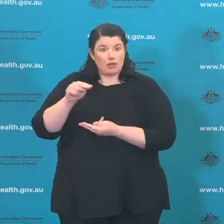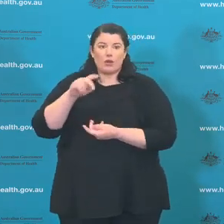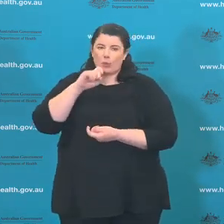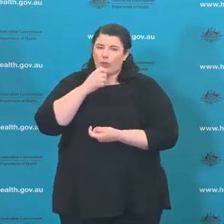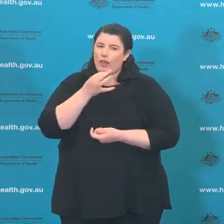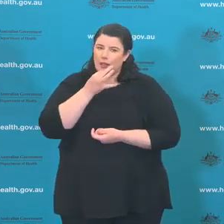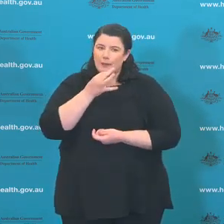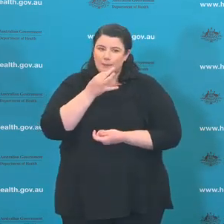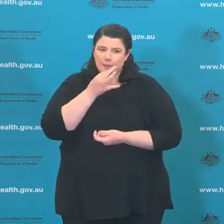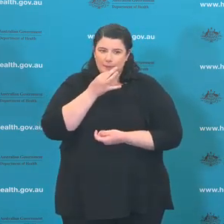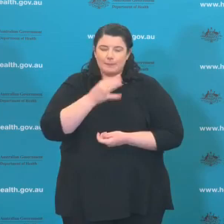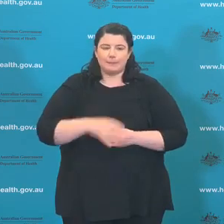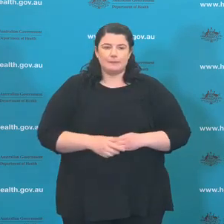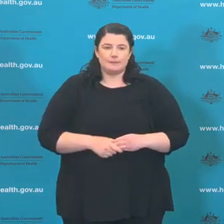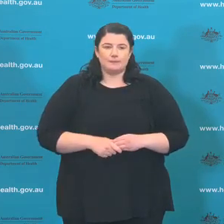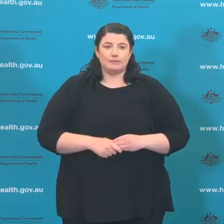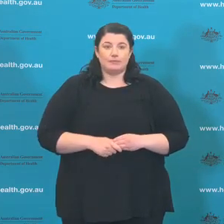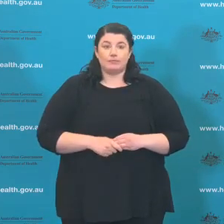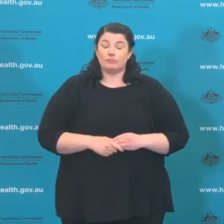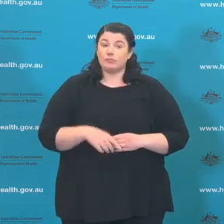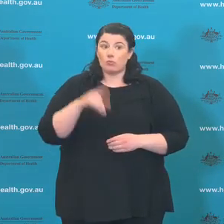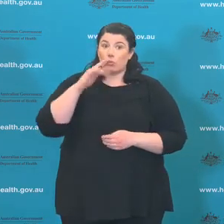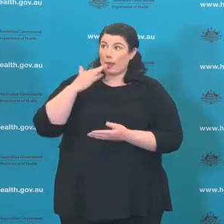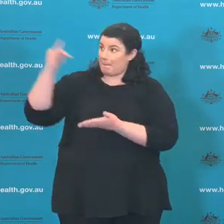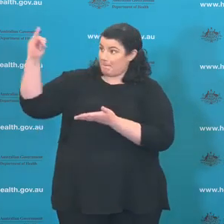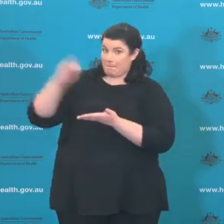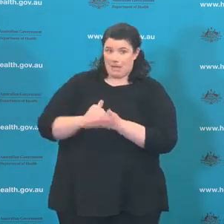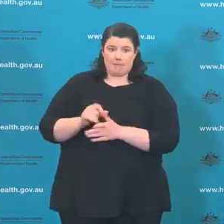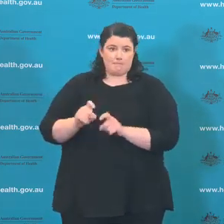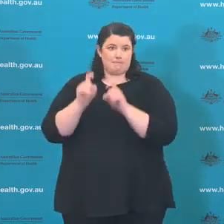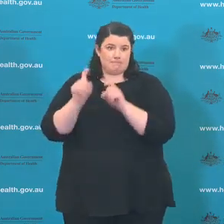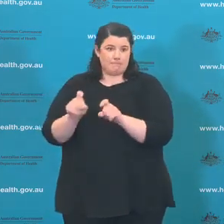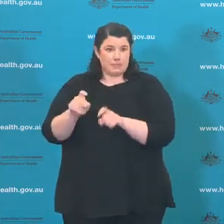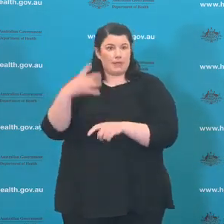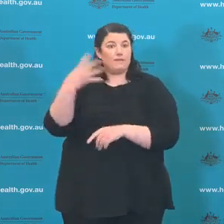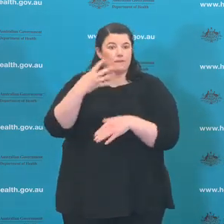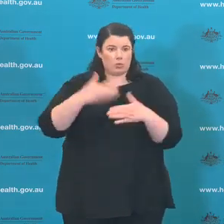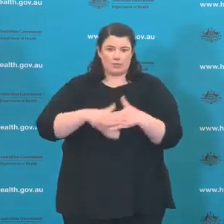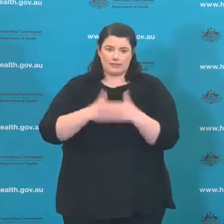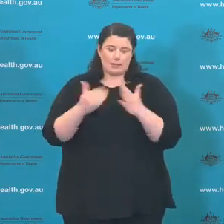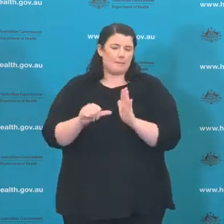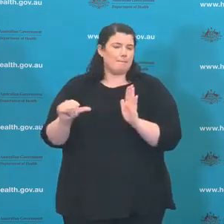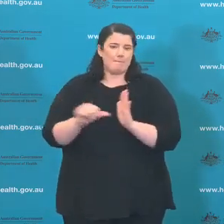everyone is in quarantine and they are strictly adhering to that 14 days, but